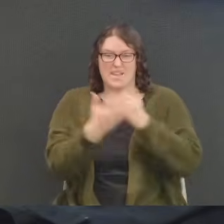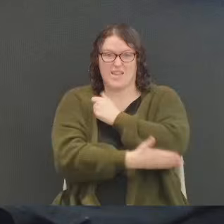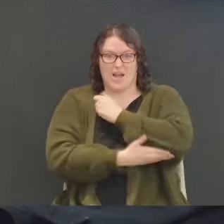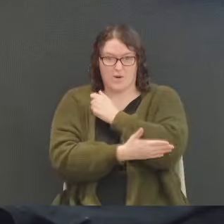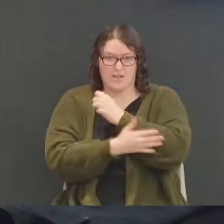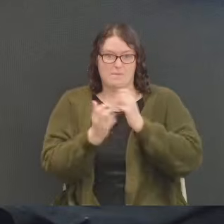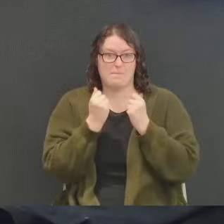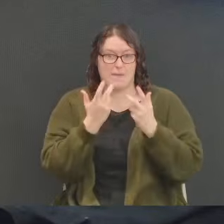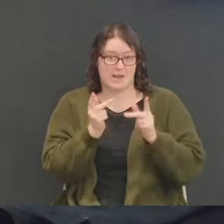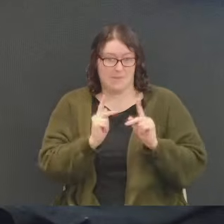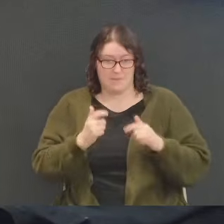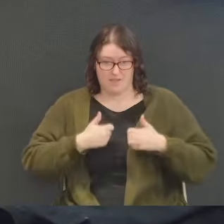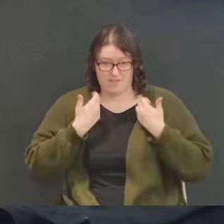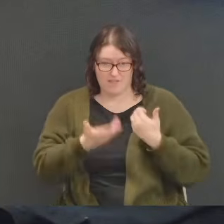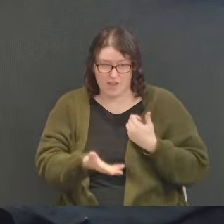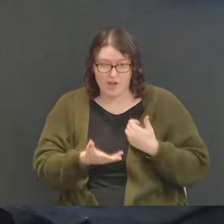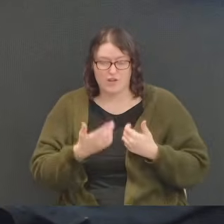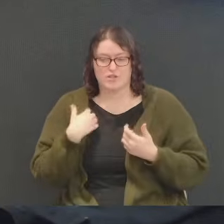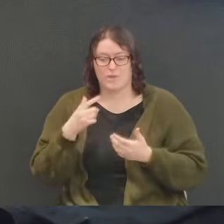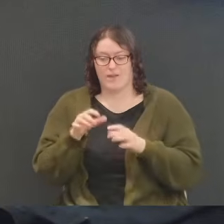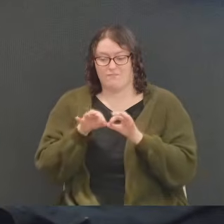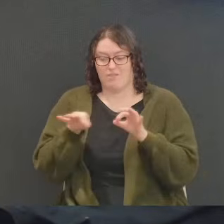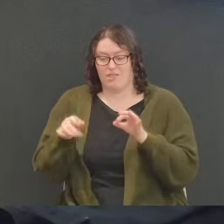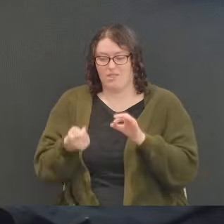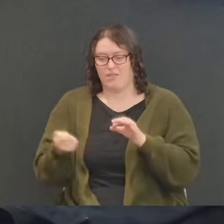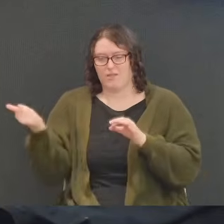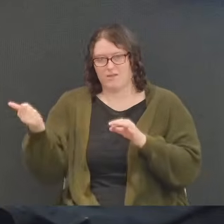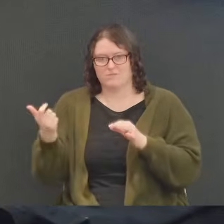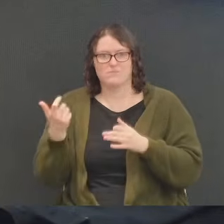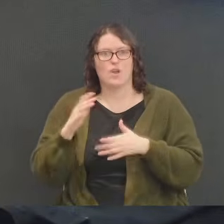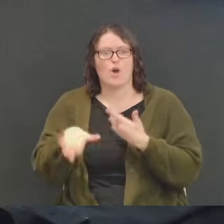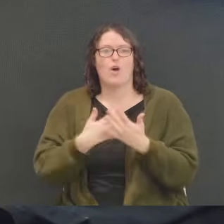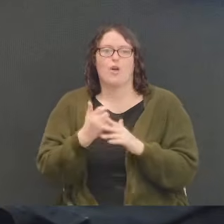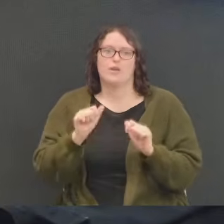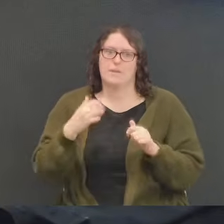that language has been taken out and so now we can all benefit. And I've talked to the Sheriff about